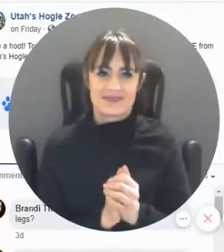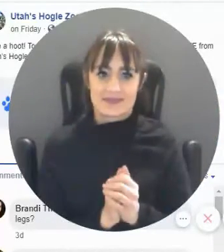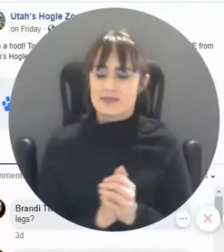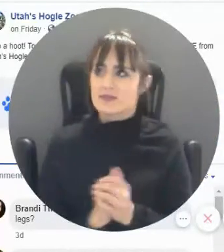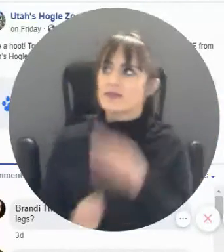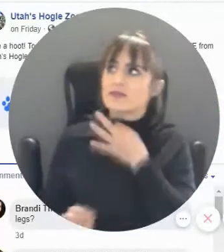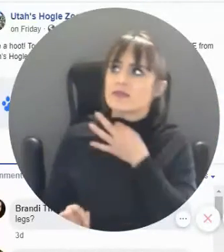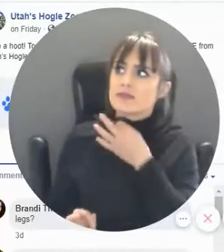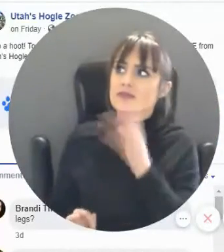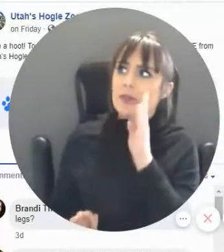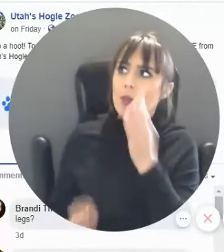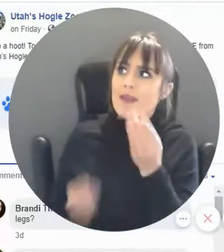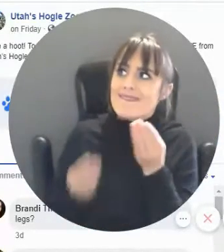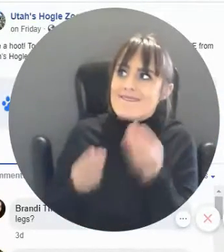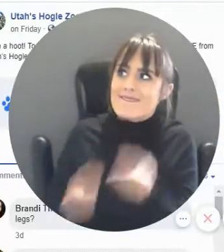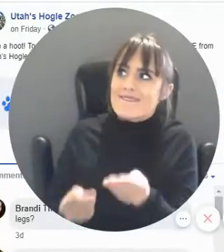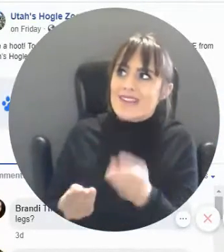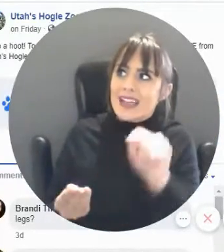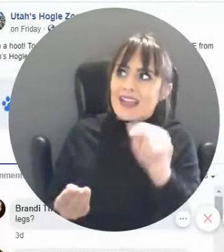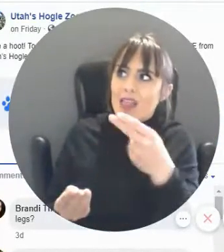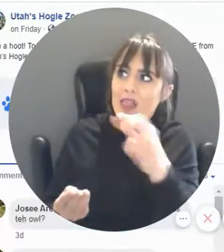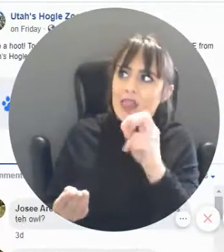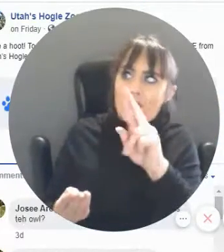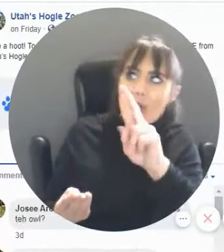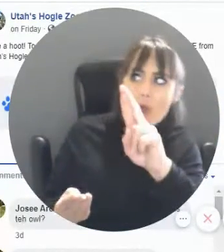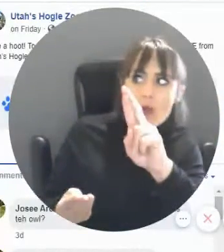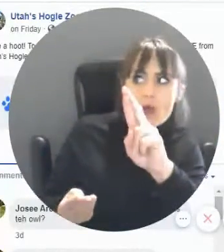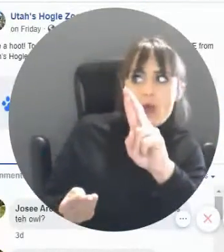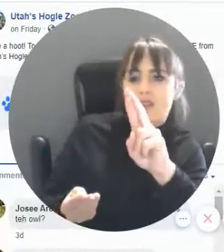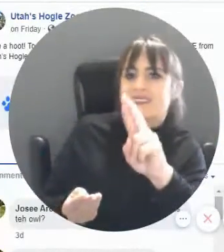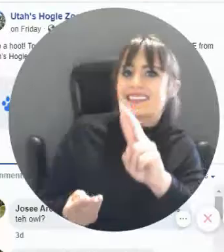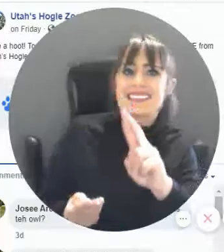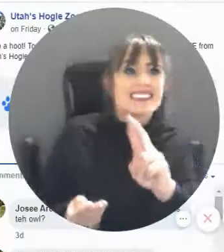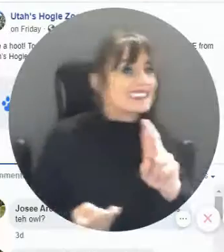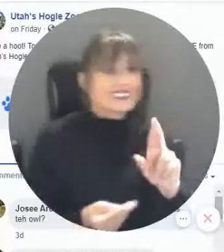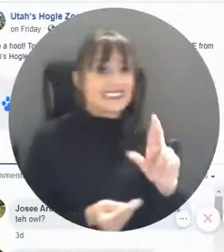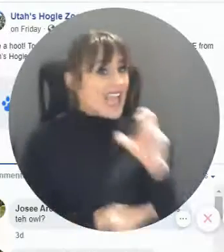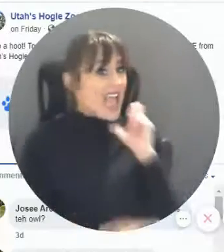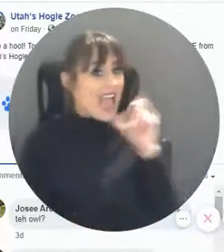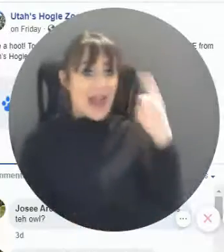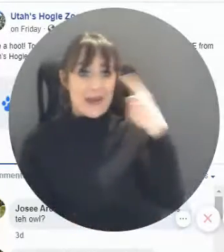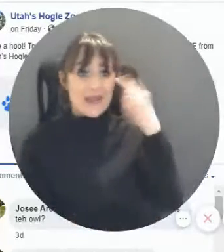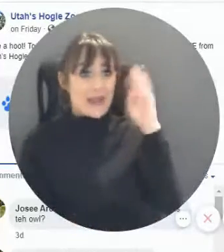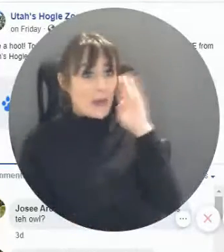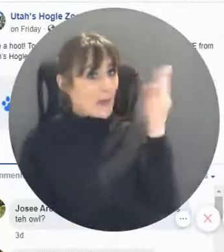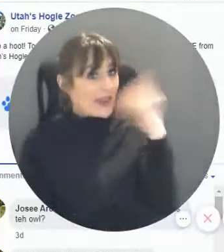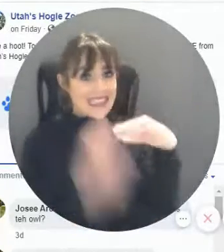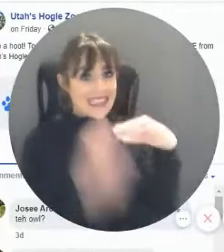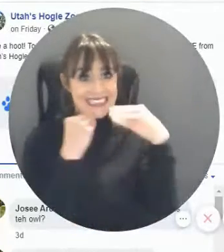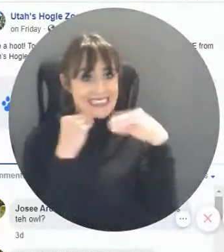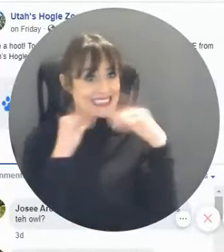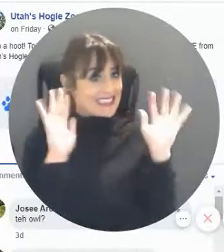Brad: Are we gonna feed Thor? Or? How's that gonna...? Autumn: I don't think these guys are gonna eat. Brad: They're not gonna eat.